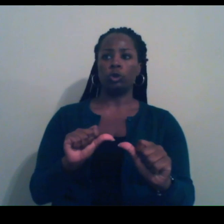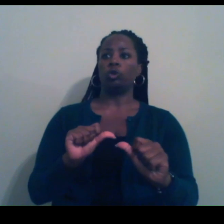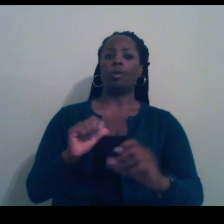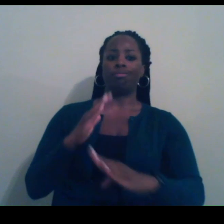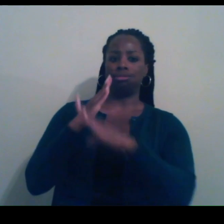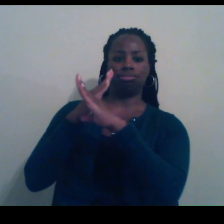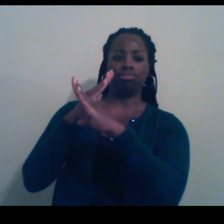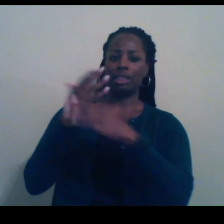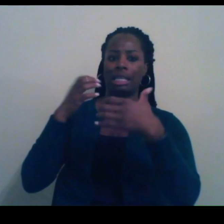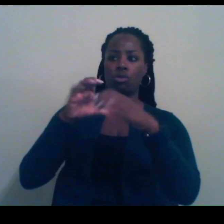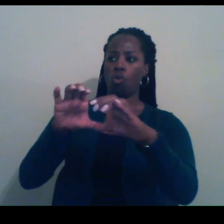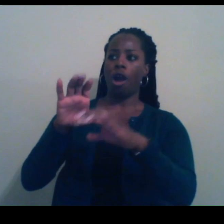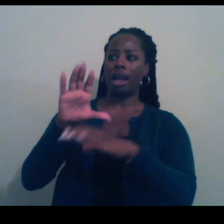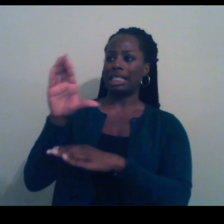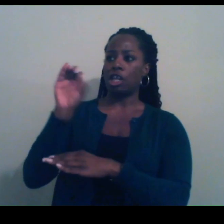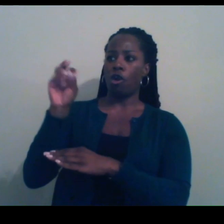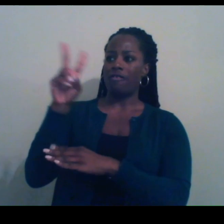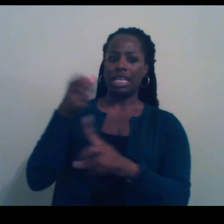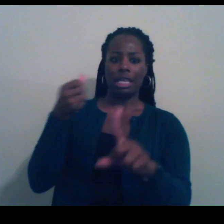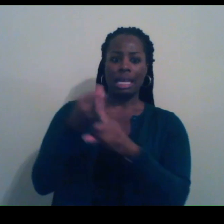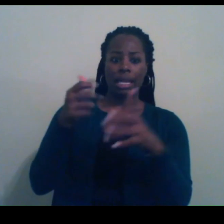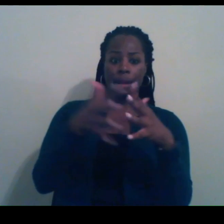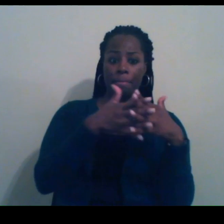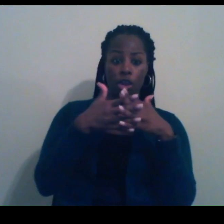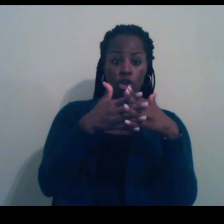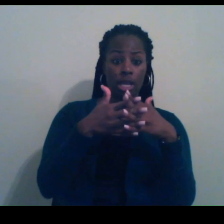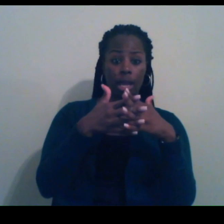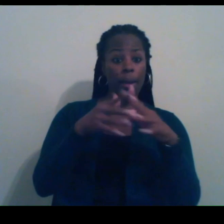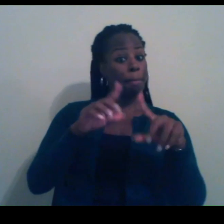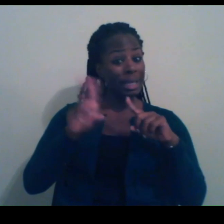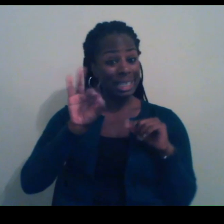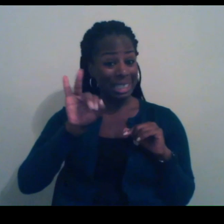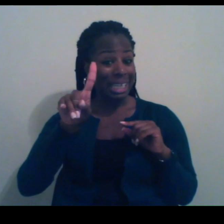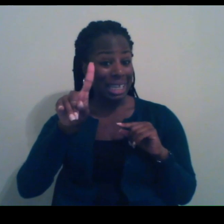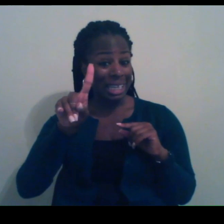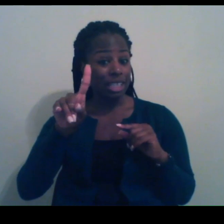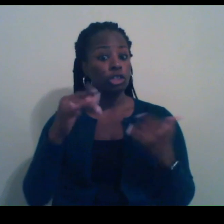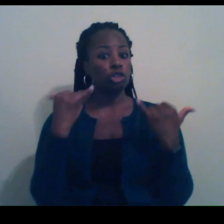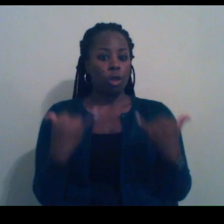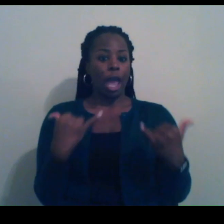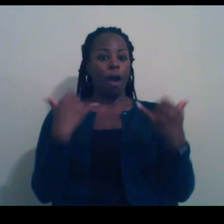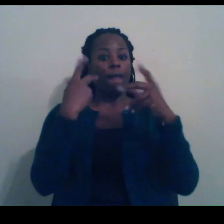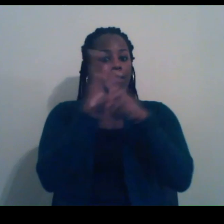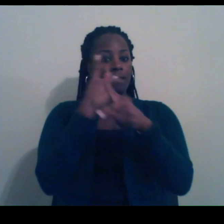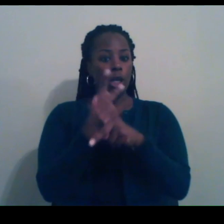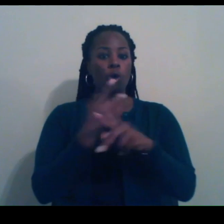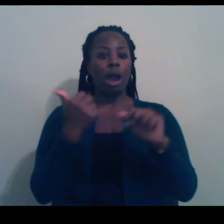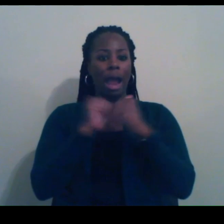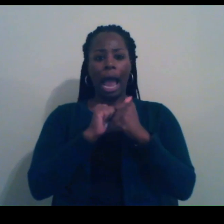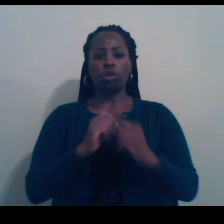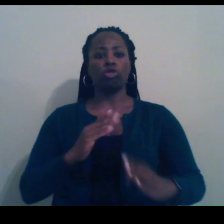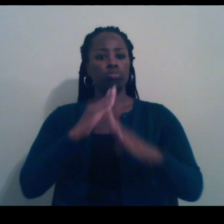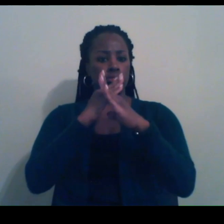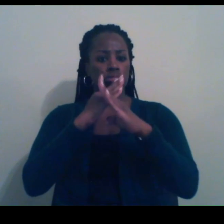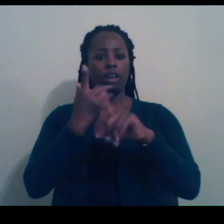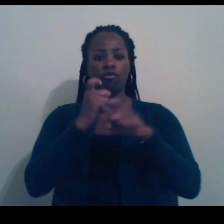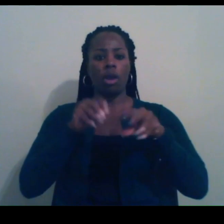country and now we're focused on mitigation of the spread as well as treatment of the people that are infected